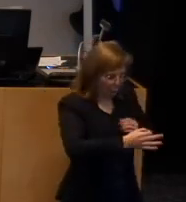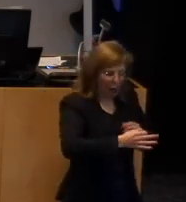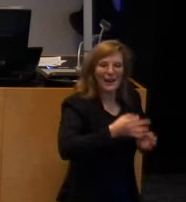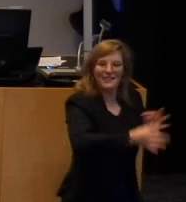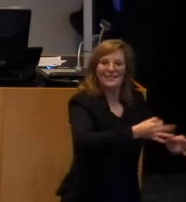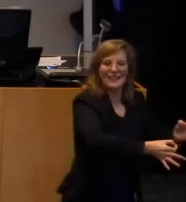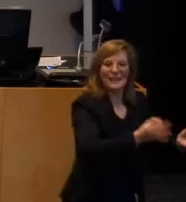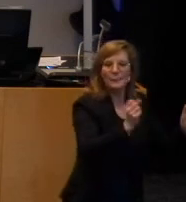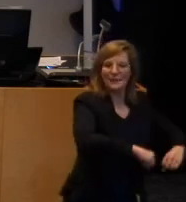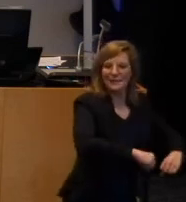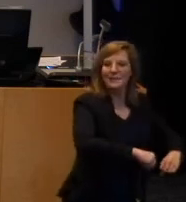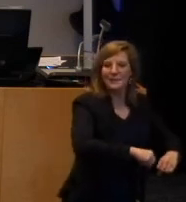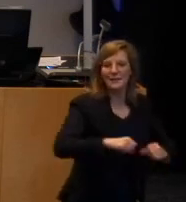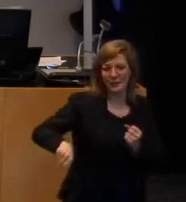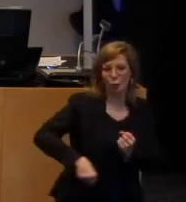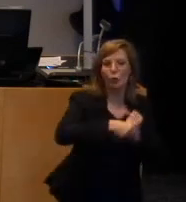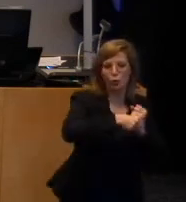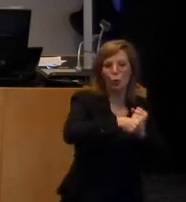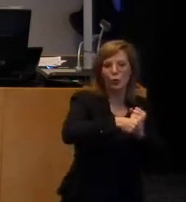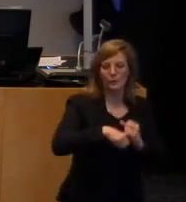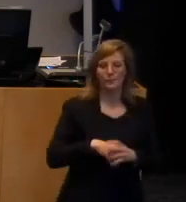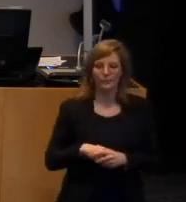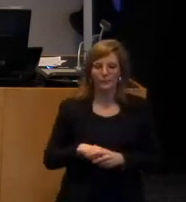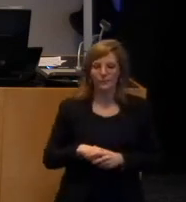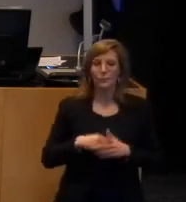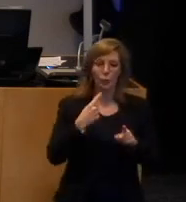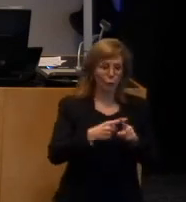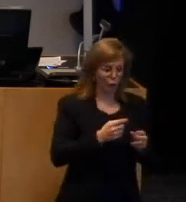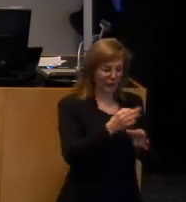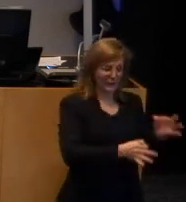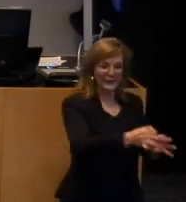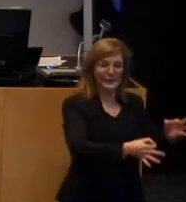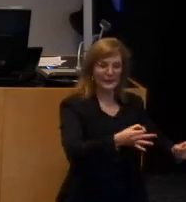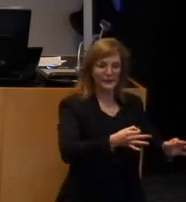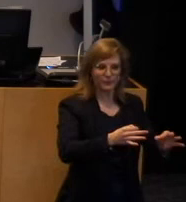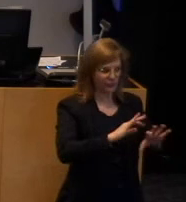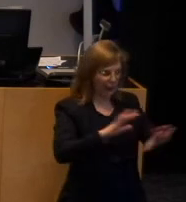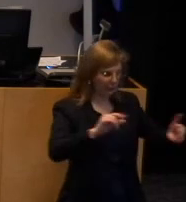The research also underpins that strategies are co-dependent and they interact with each other.